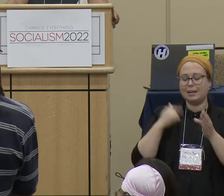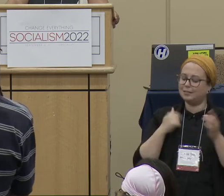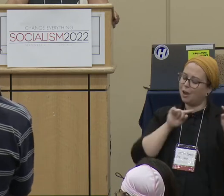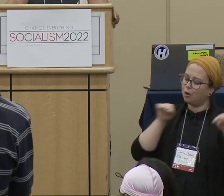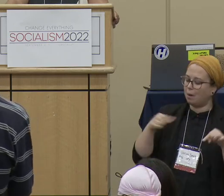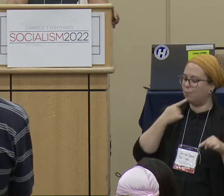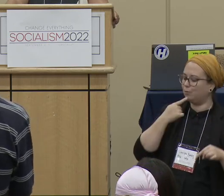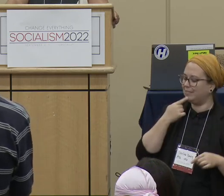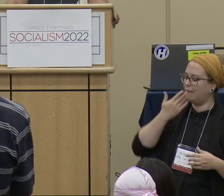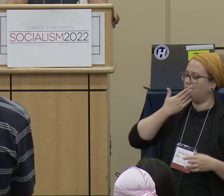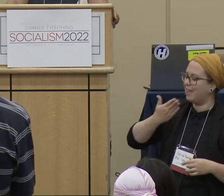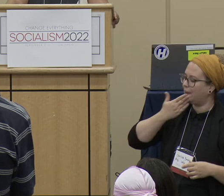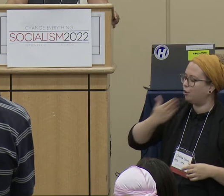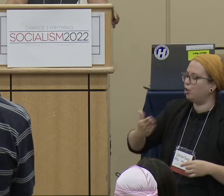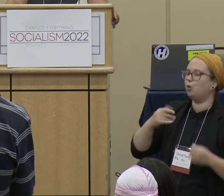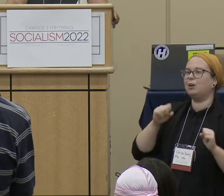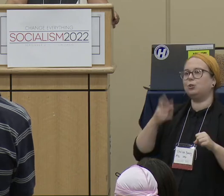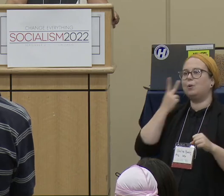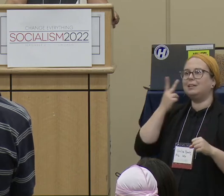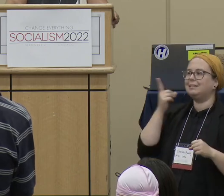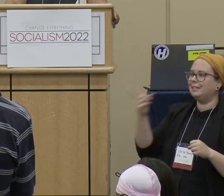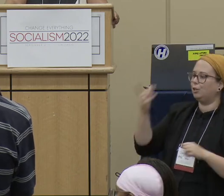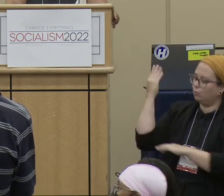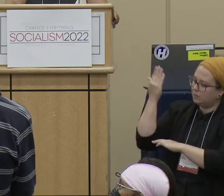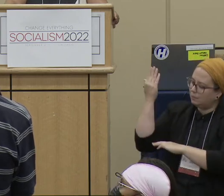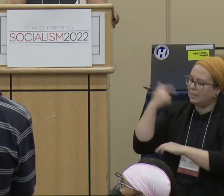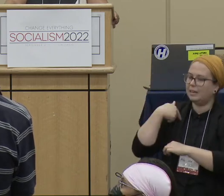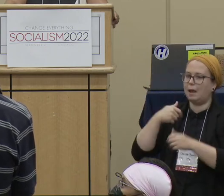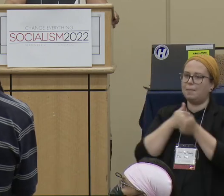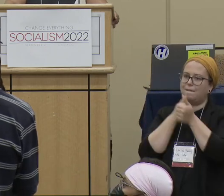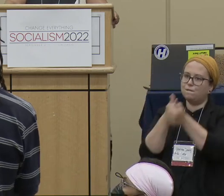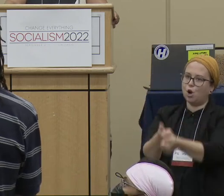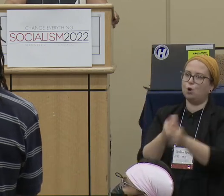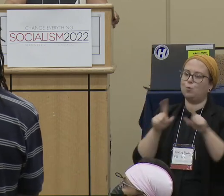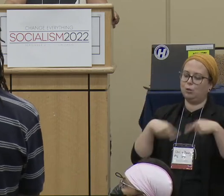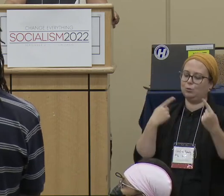. I work as a director of organizing. Mostly I came up to say thank you. I got to see you speak, and I've been following